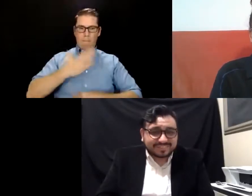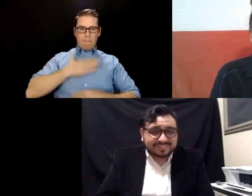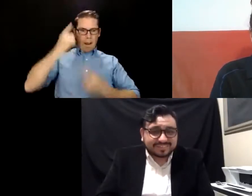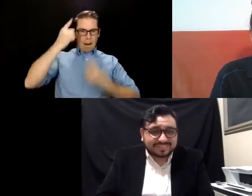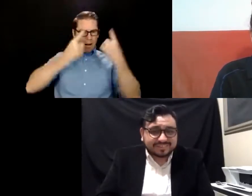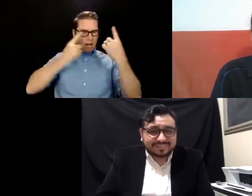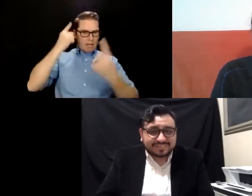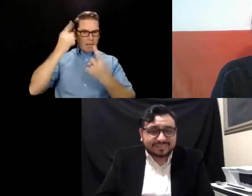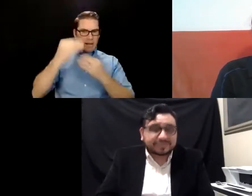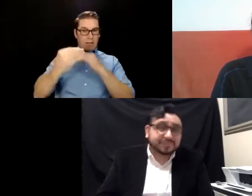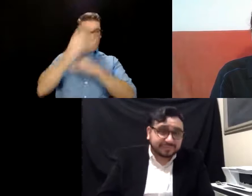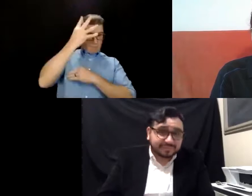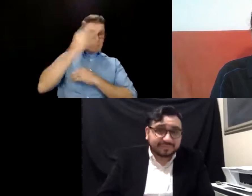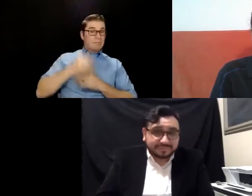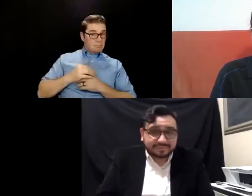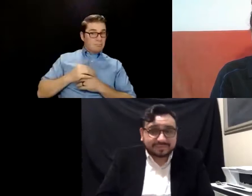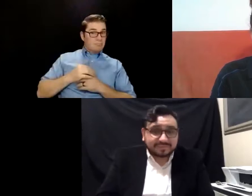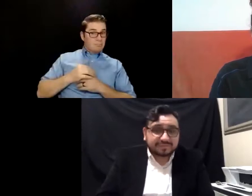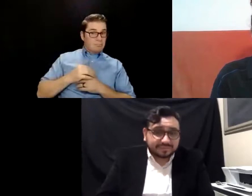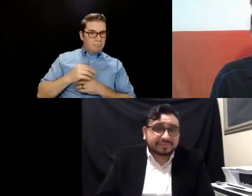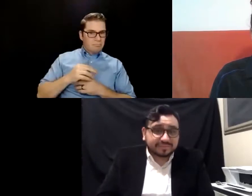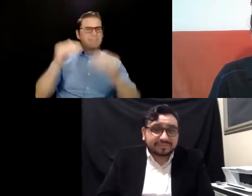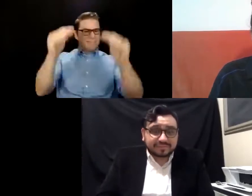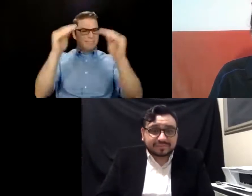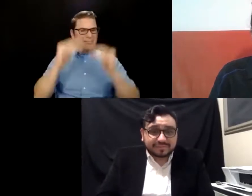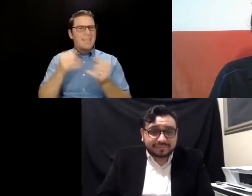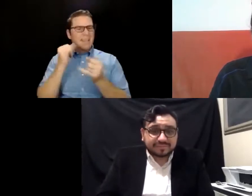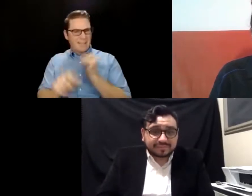Um, so uh, the next one is going to be. This is our last question, something I think is